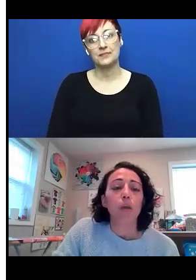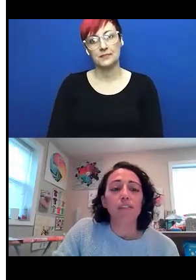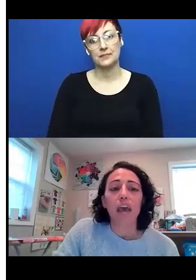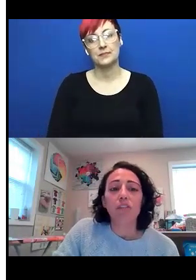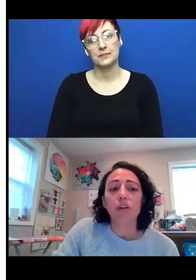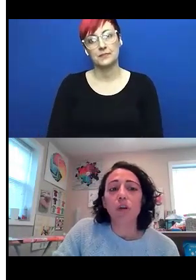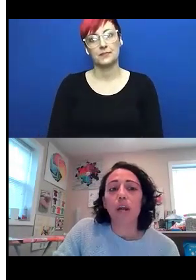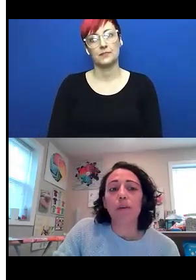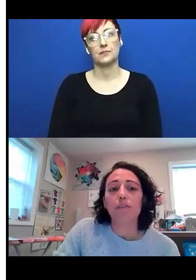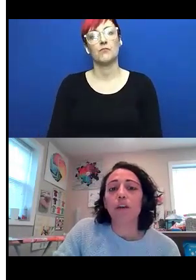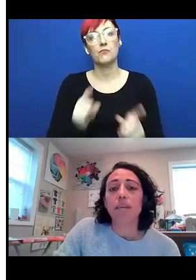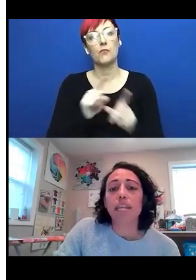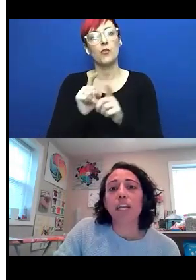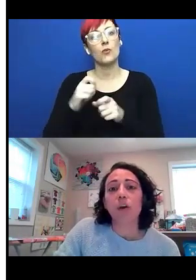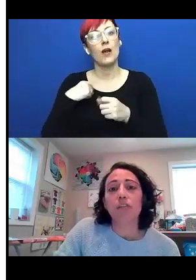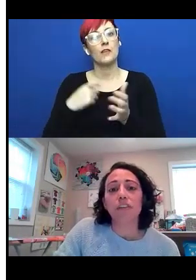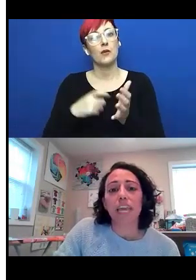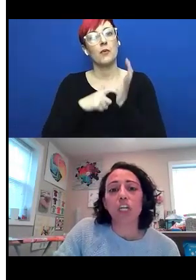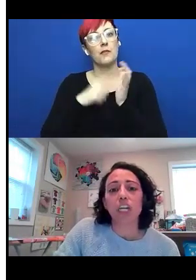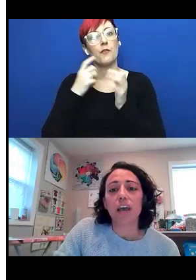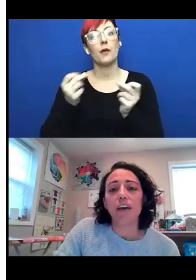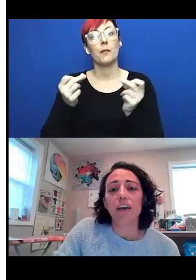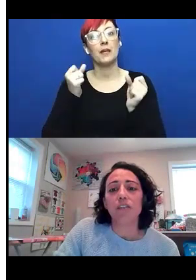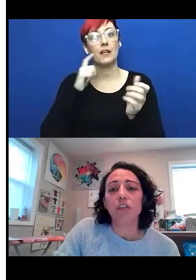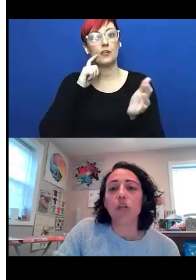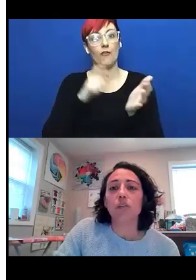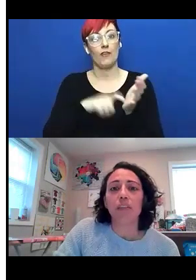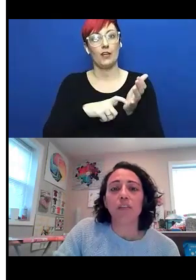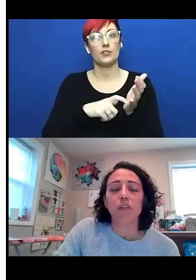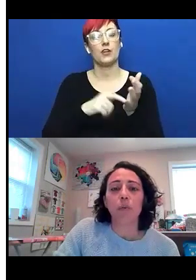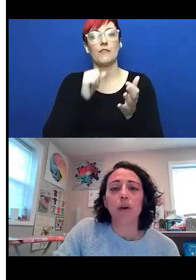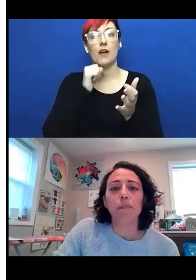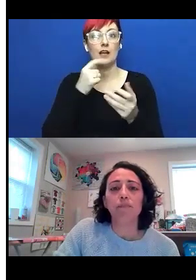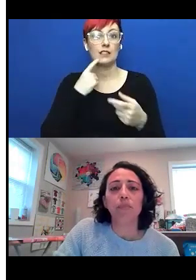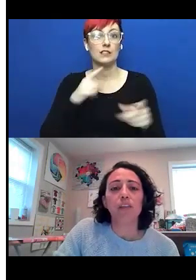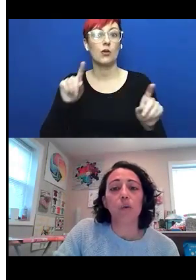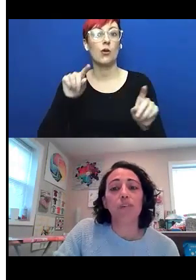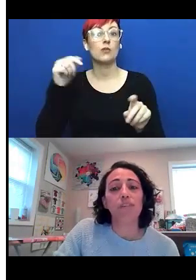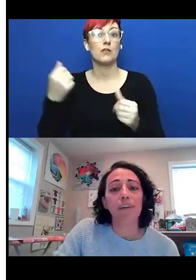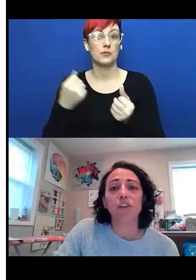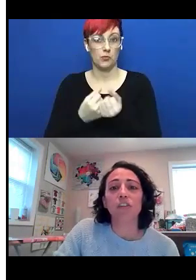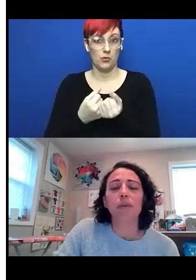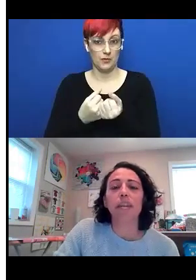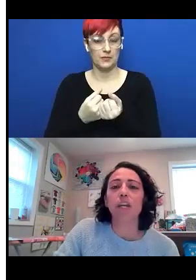We also have the requirement for immediate notification of undisclosed other support so if after submitting your